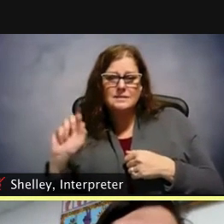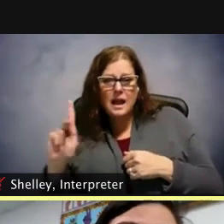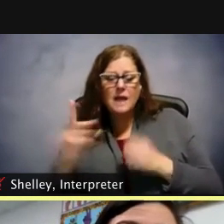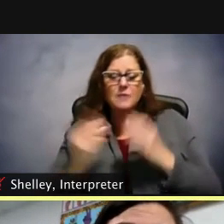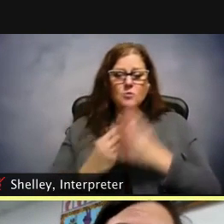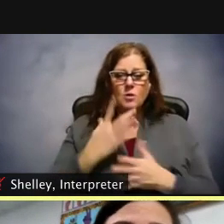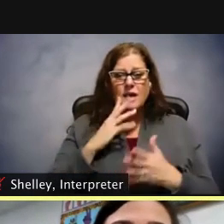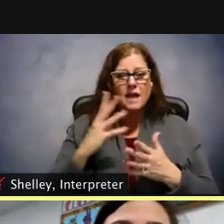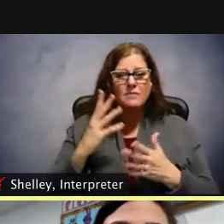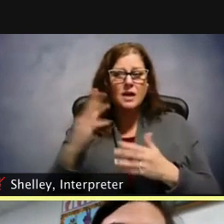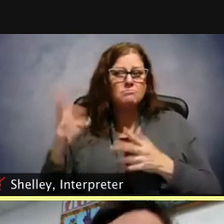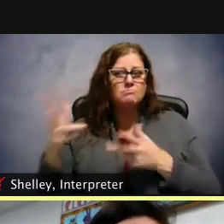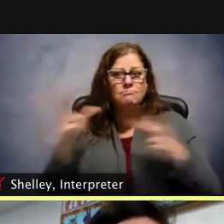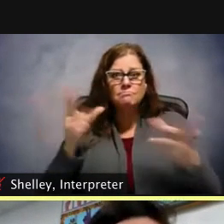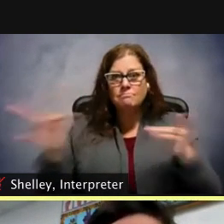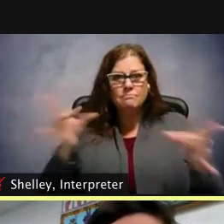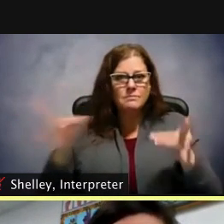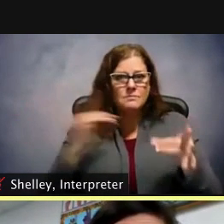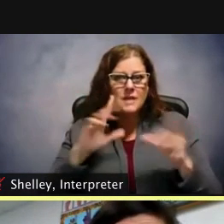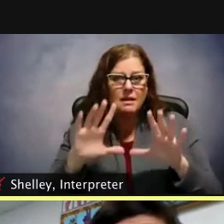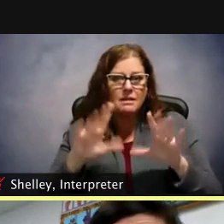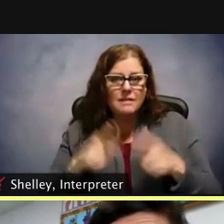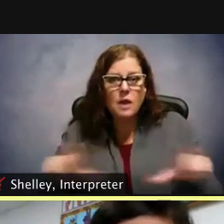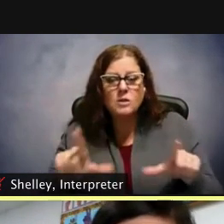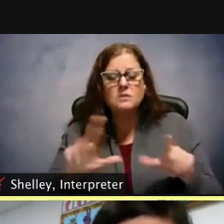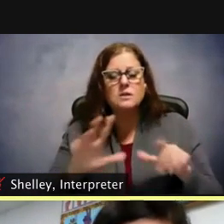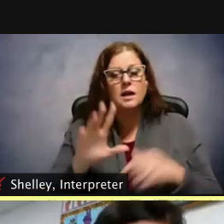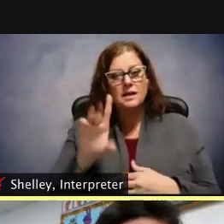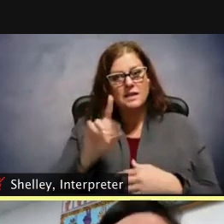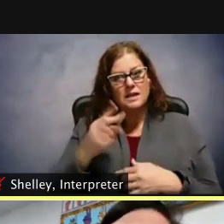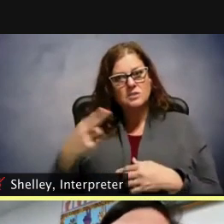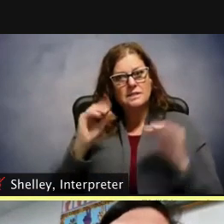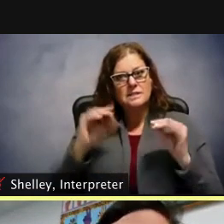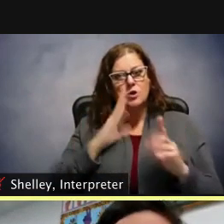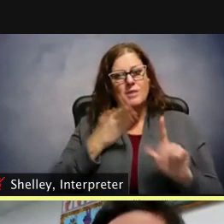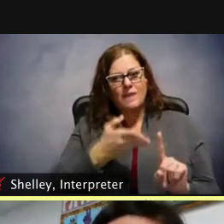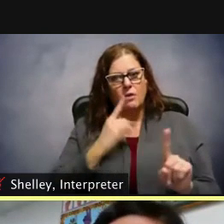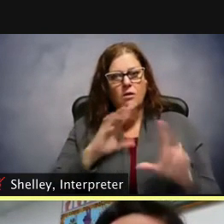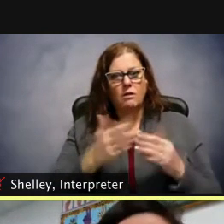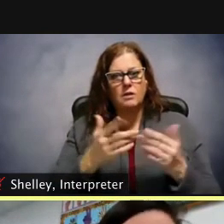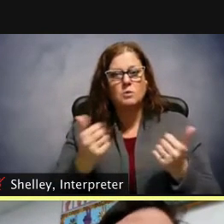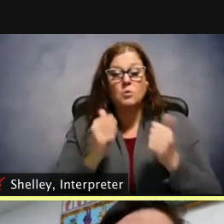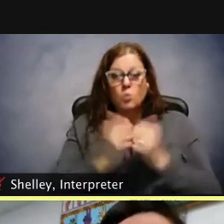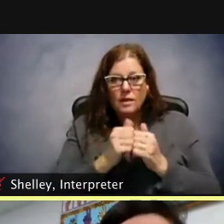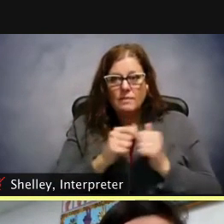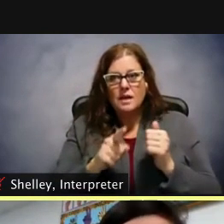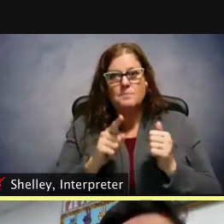language. But also have the DHH teacher in the classroom on the floor differentiating instruction